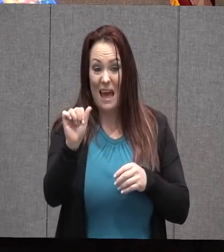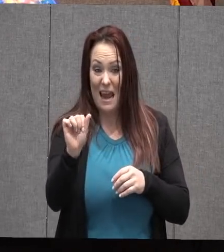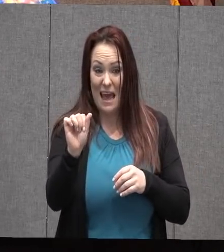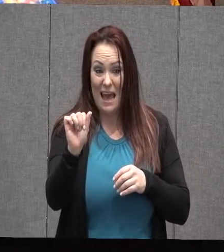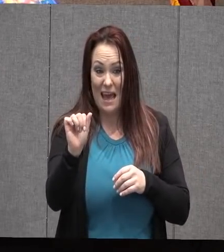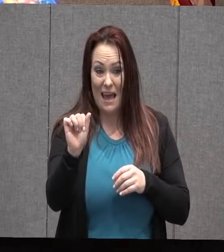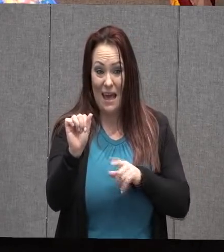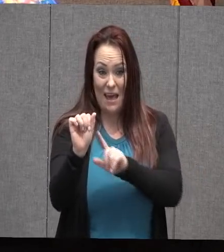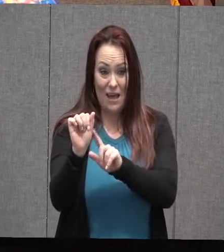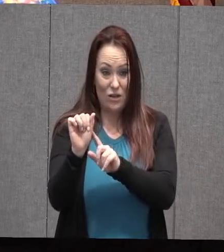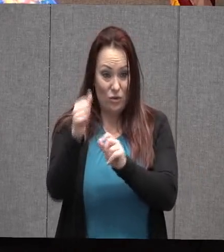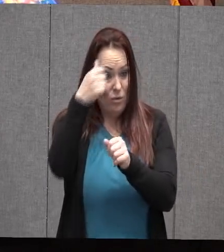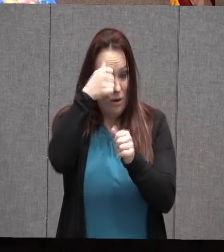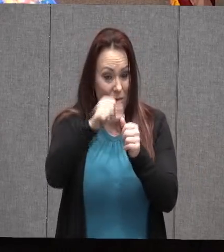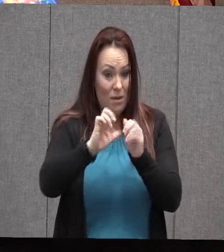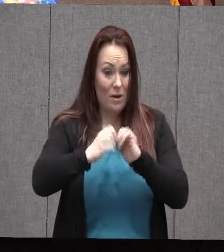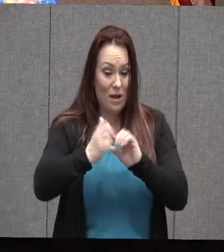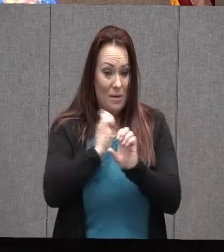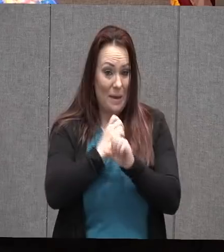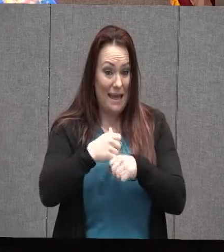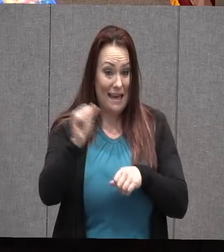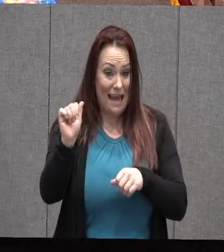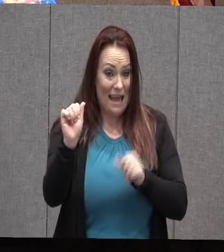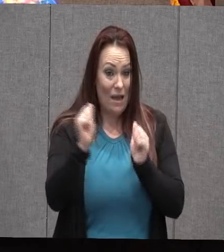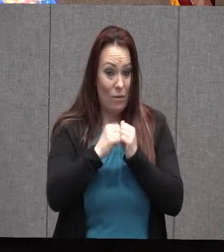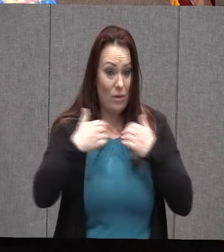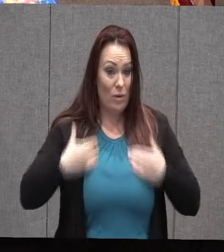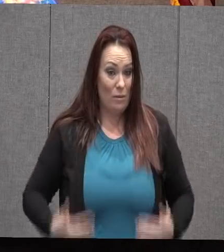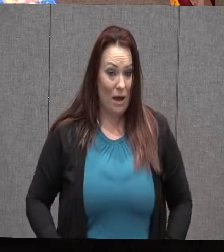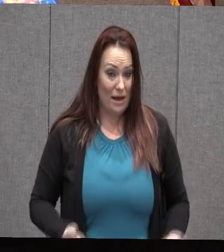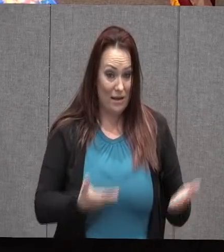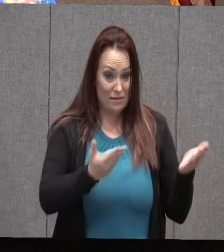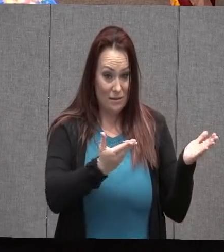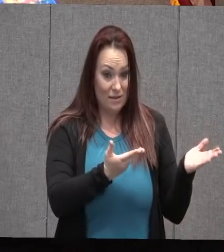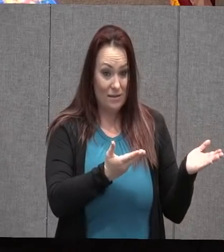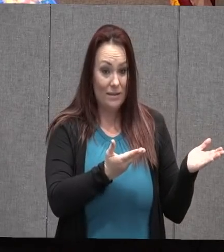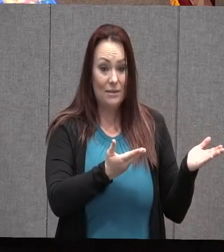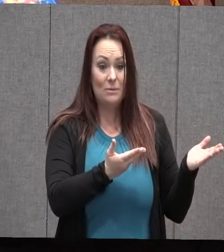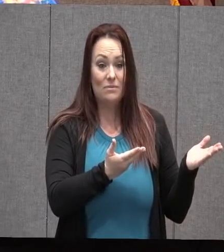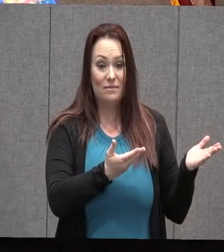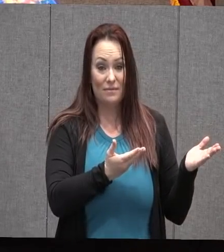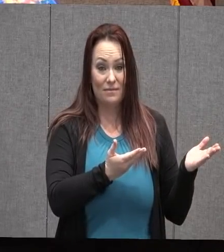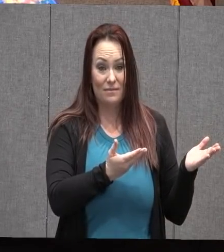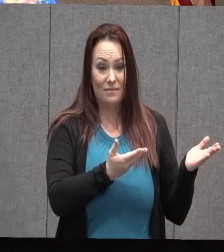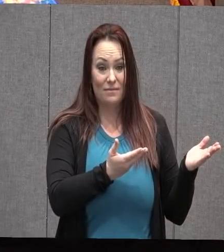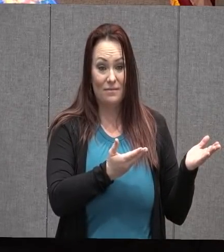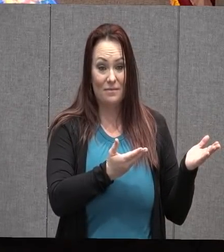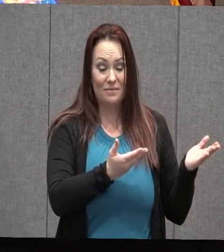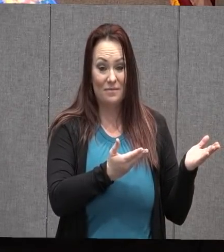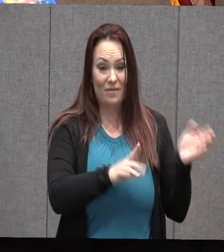Do you remember how to make that with your body? I like to stand really tall and straight